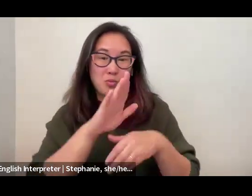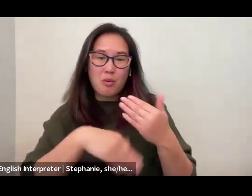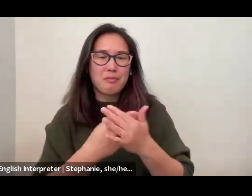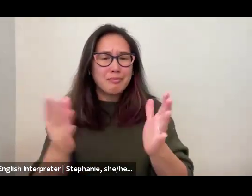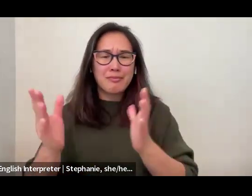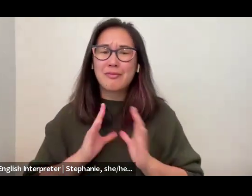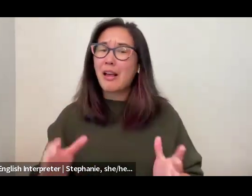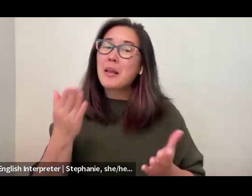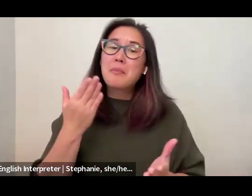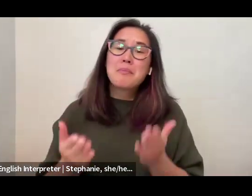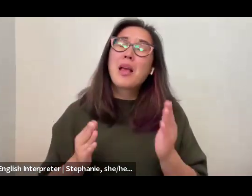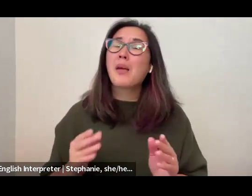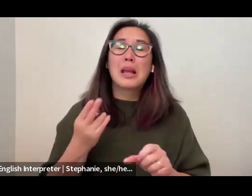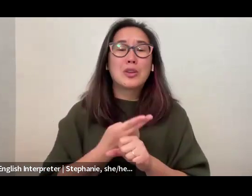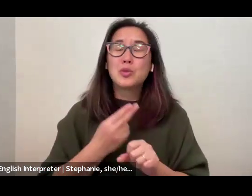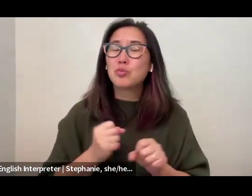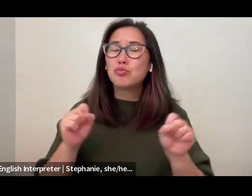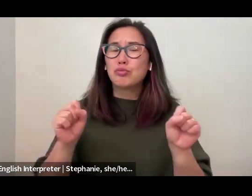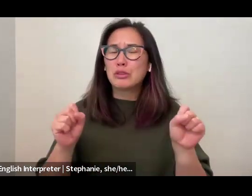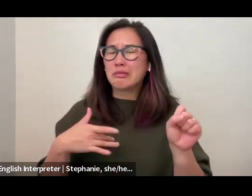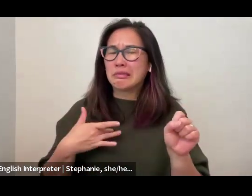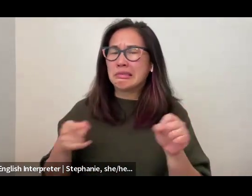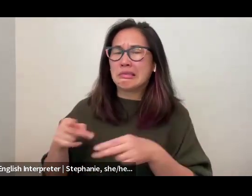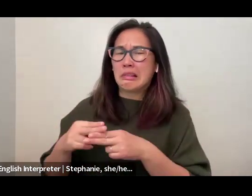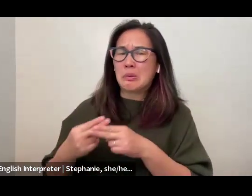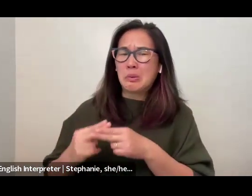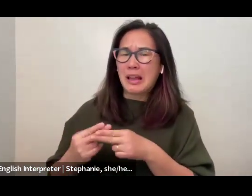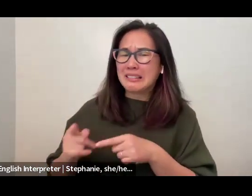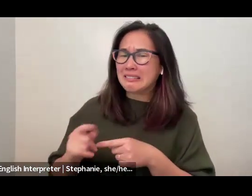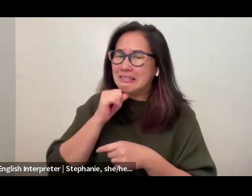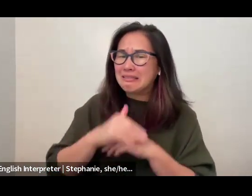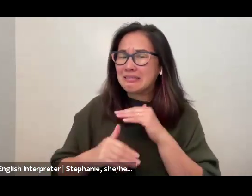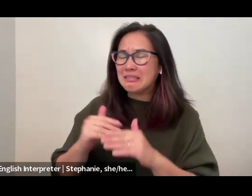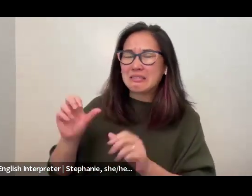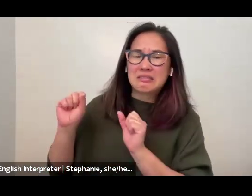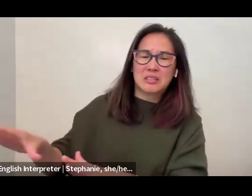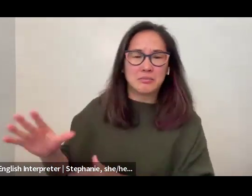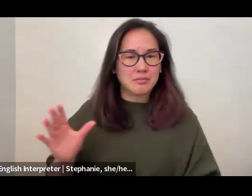of a movement that it's not working and drop it. This is being recorded.